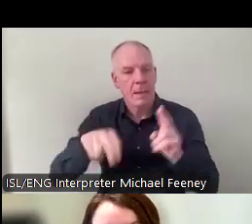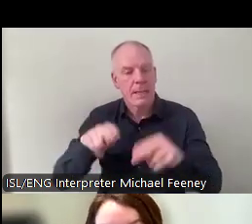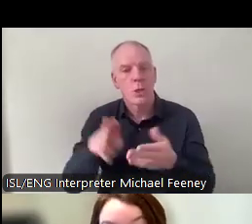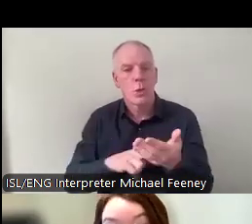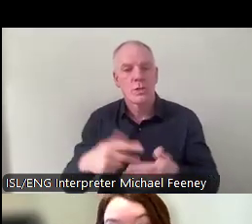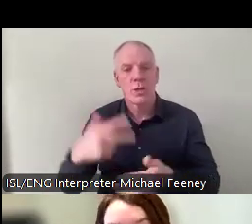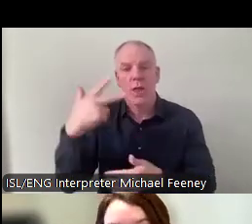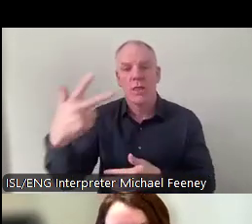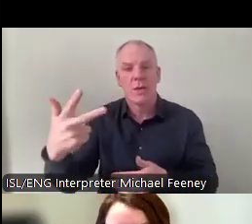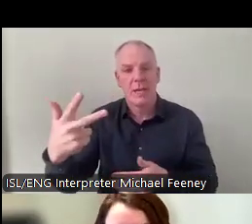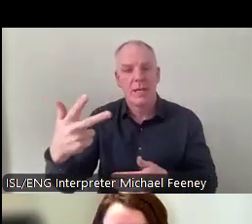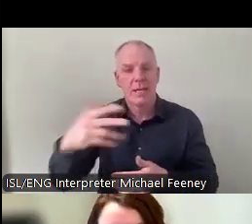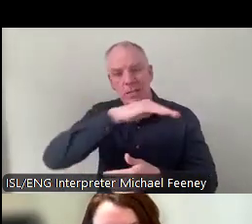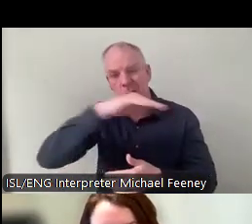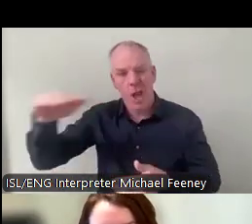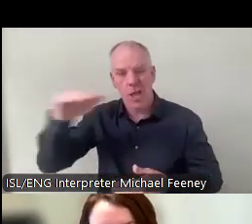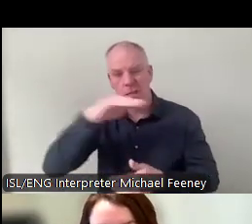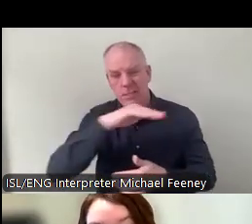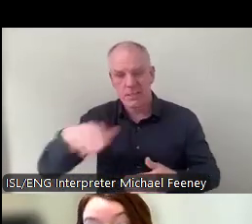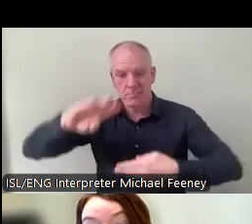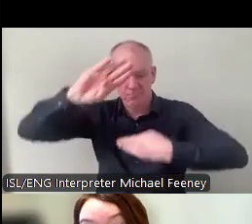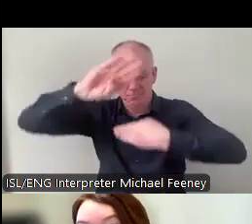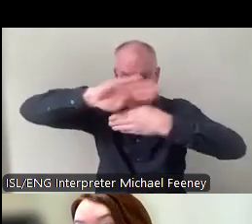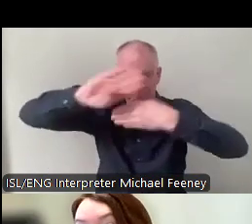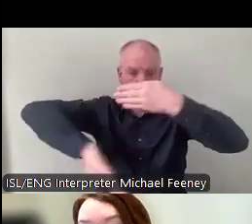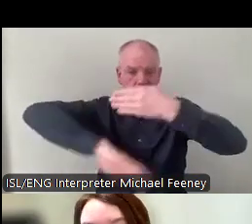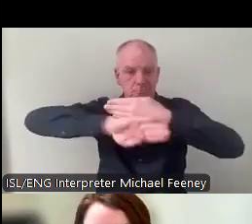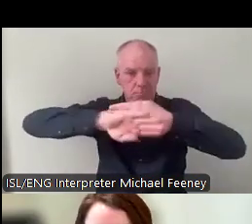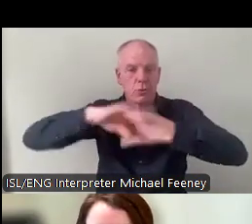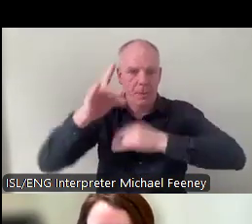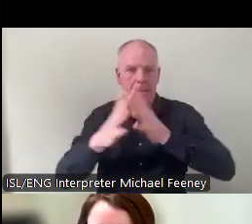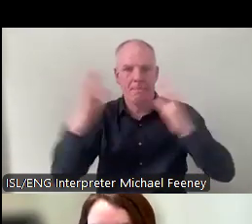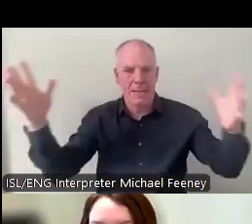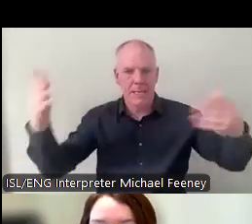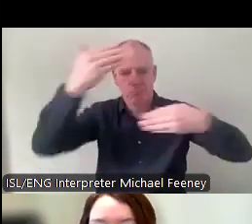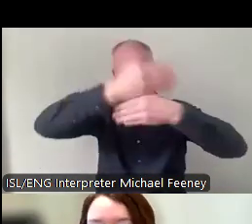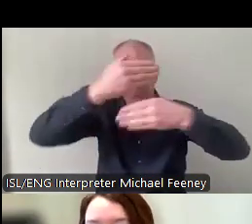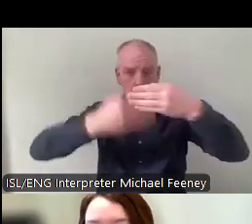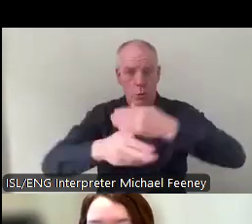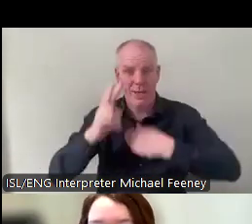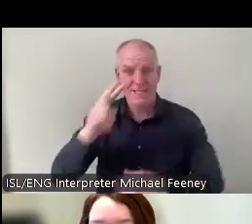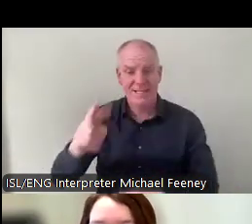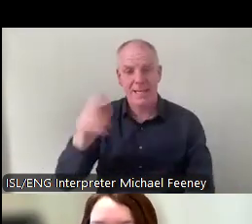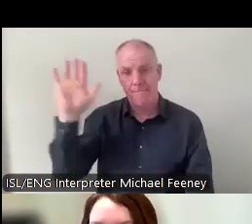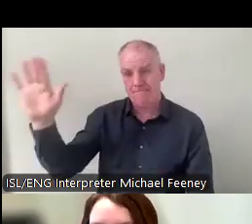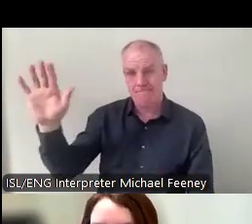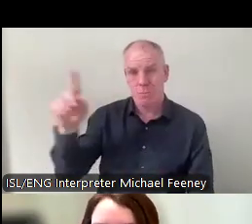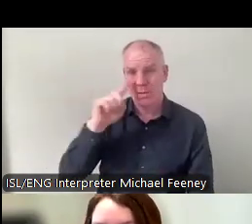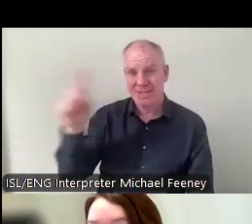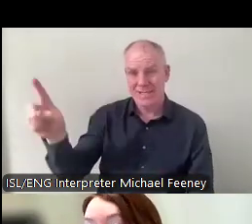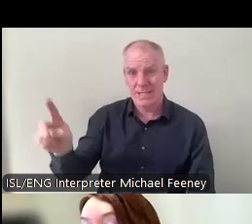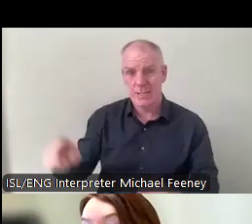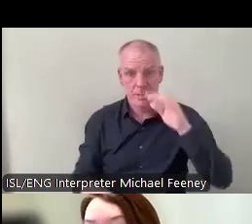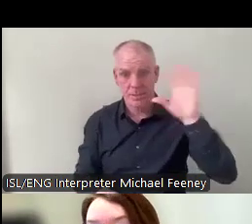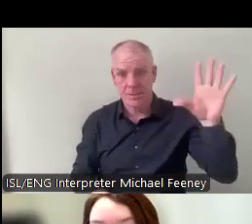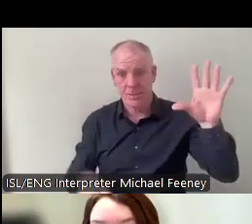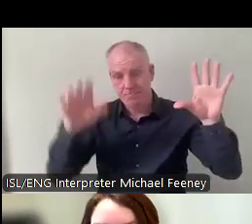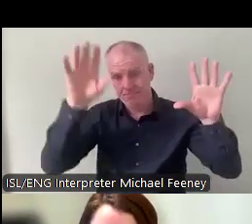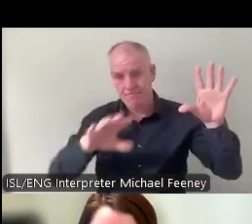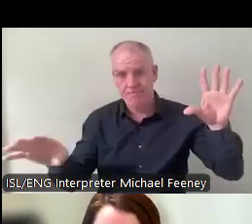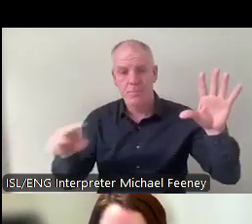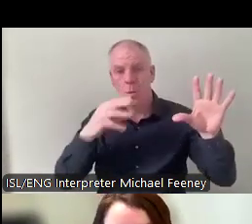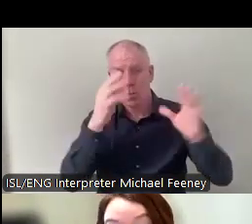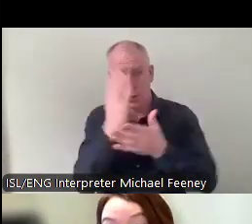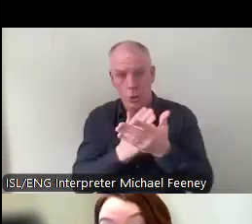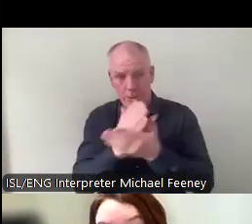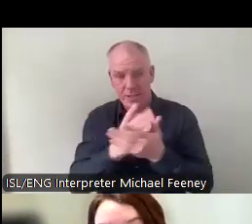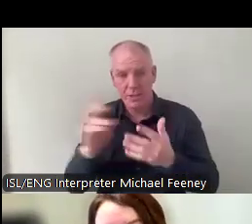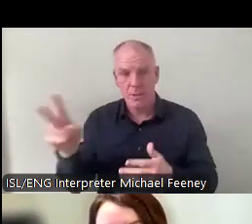hand-sawn horizontal planks together to make his large working surface. And you can see here on the left, here's the pattern of the planks through the a smaller plank at